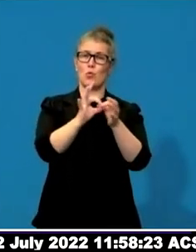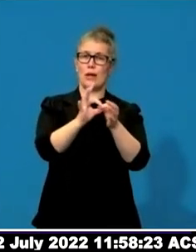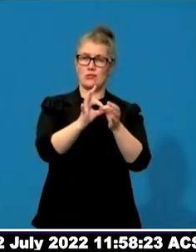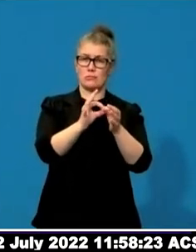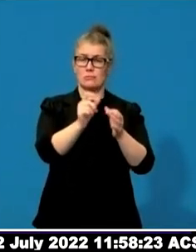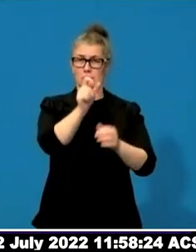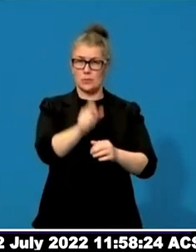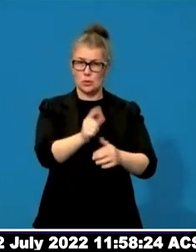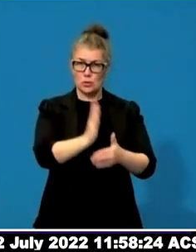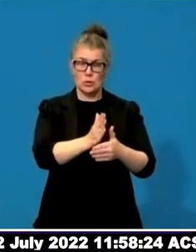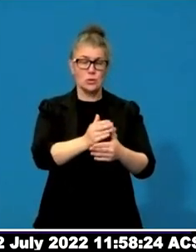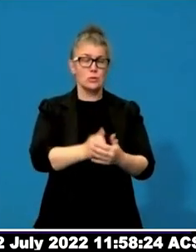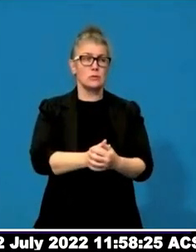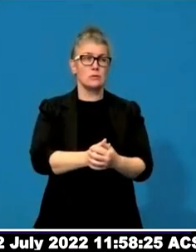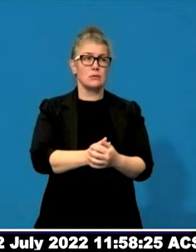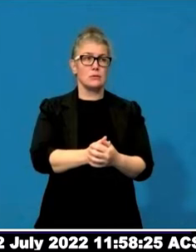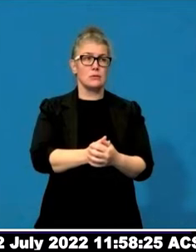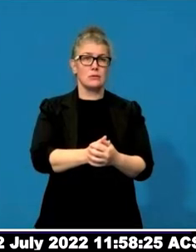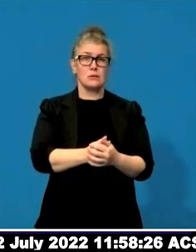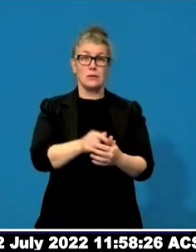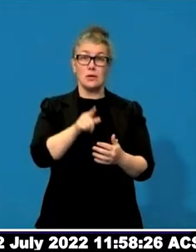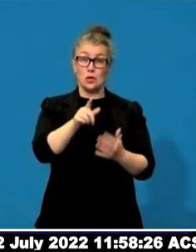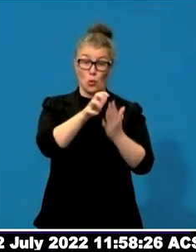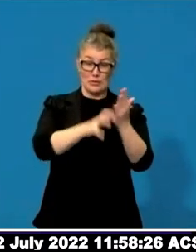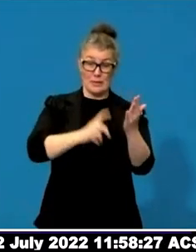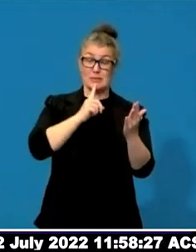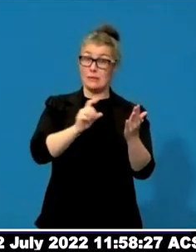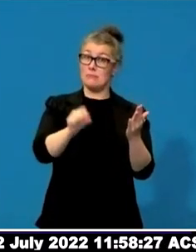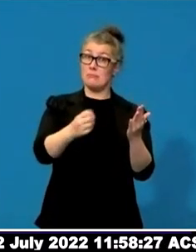that there are some very good support coordinators but,